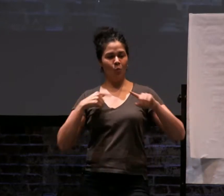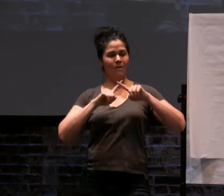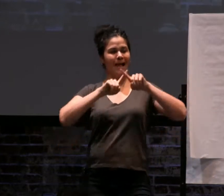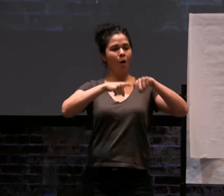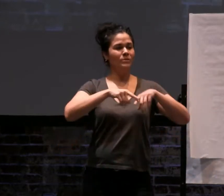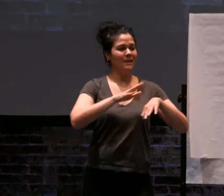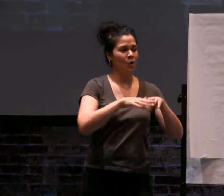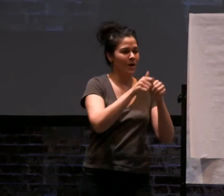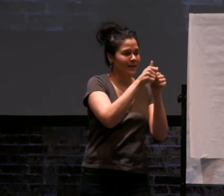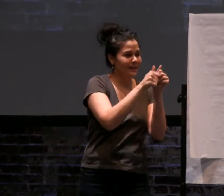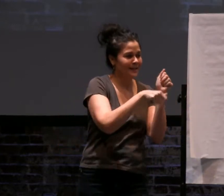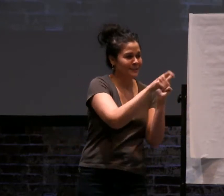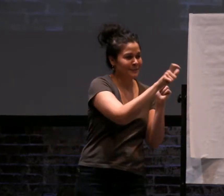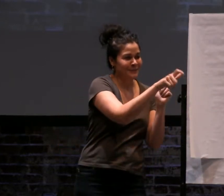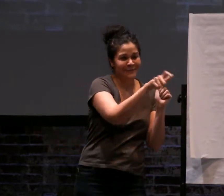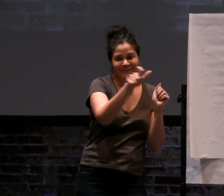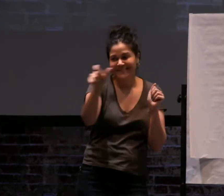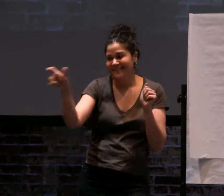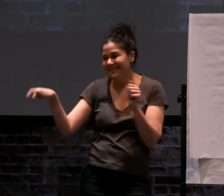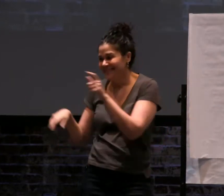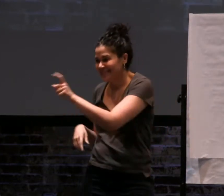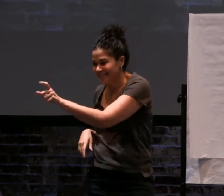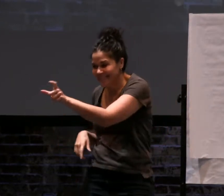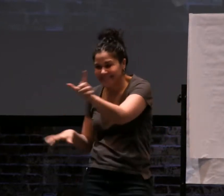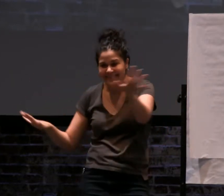So from a starting point, out of the gate,